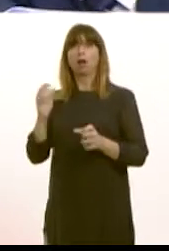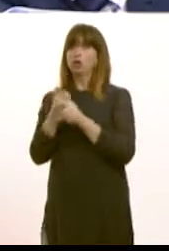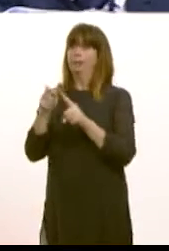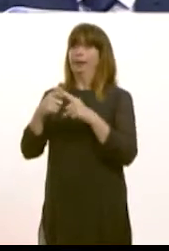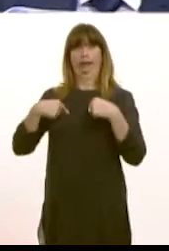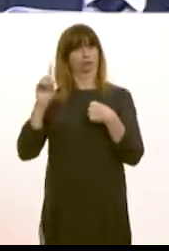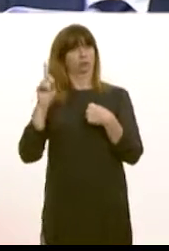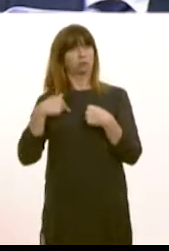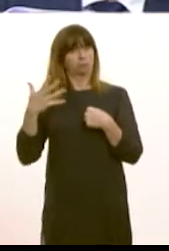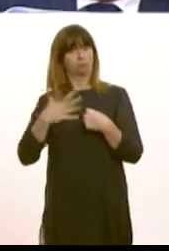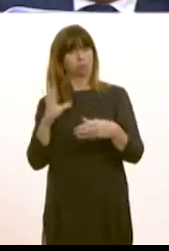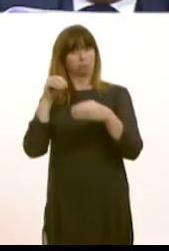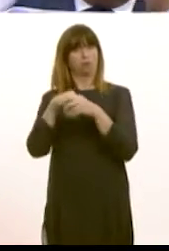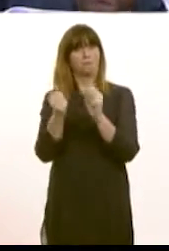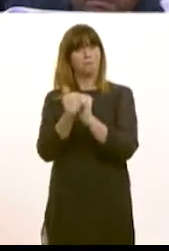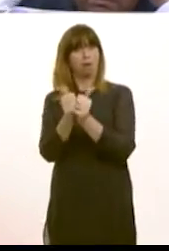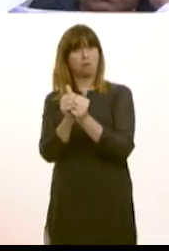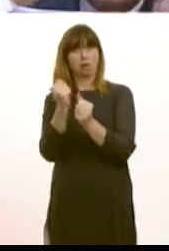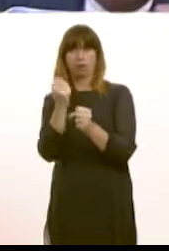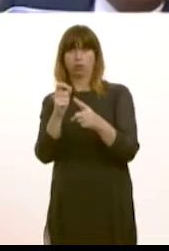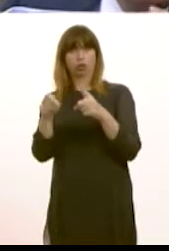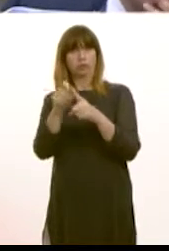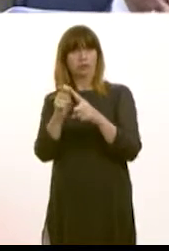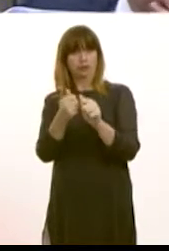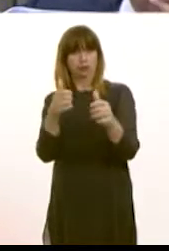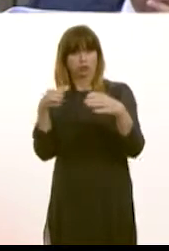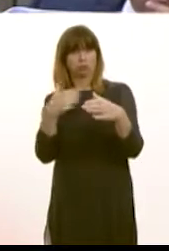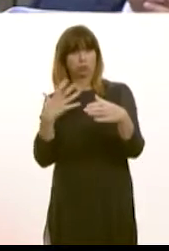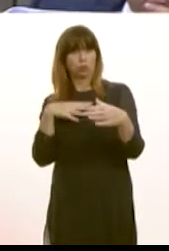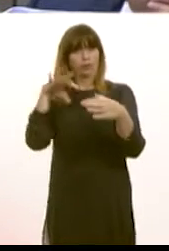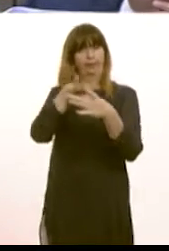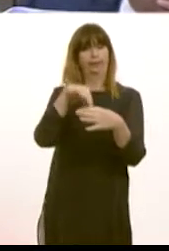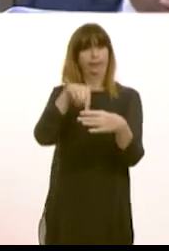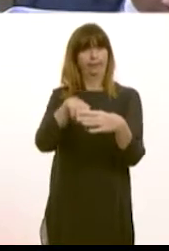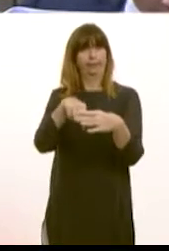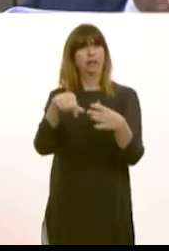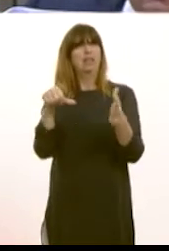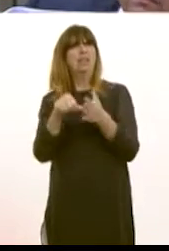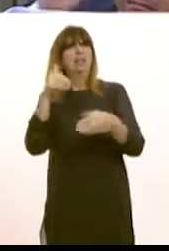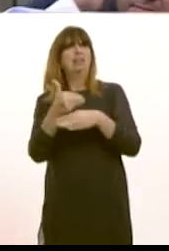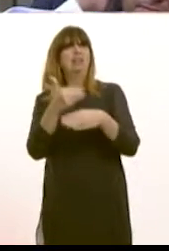So, what can the Government do in addition to recruit GPs, and what is the future of